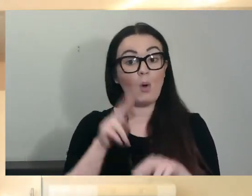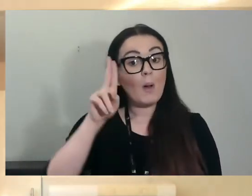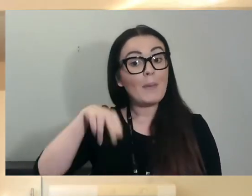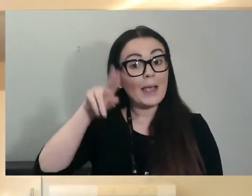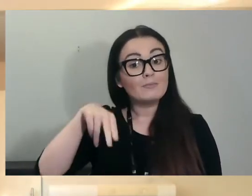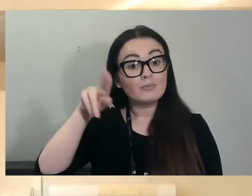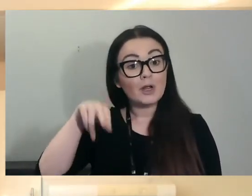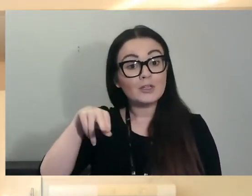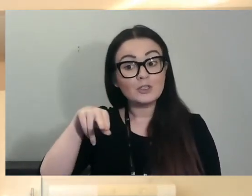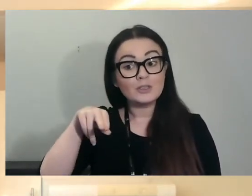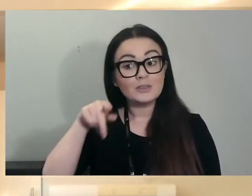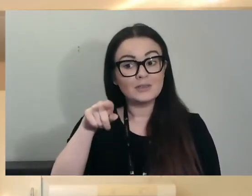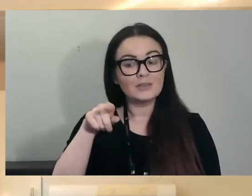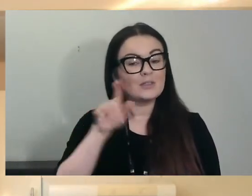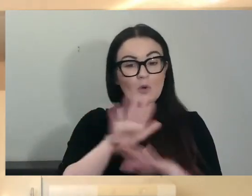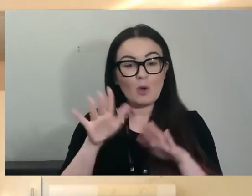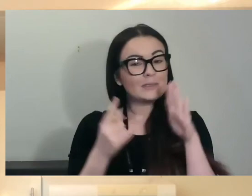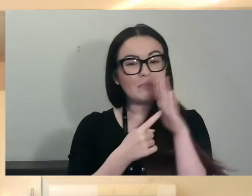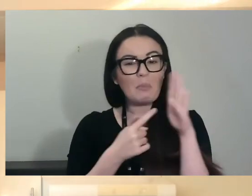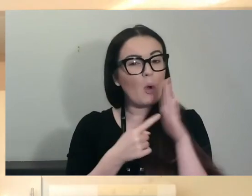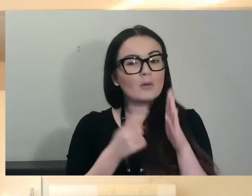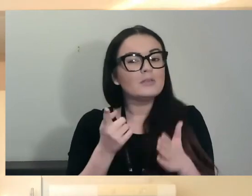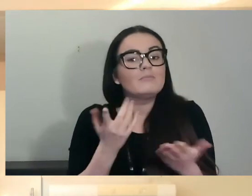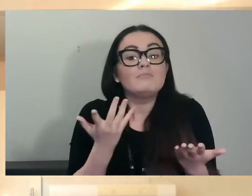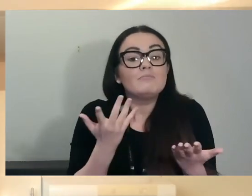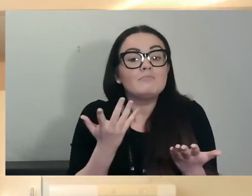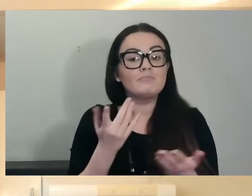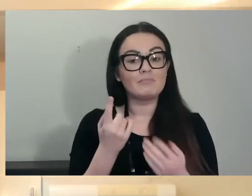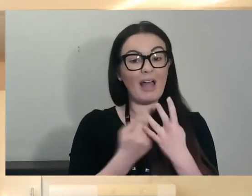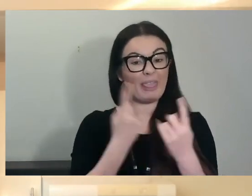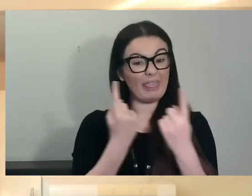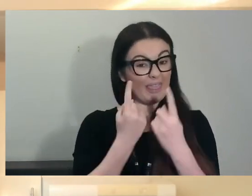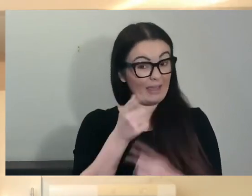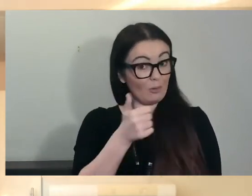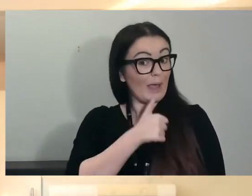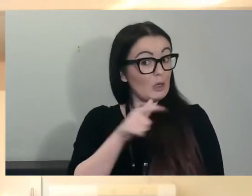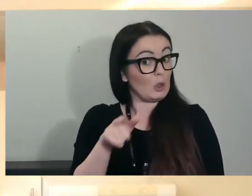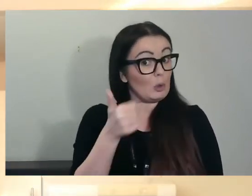some paint brushes, these aren't essential it's just another object that you can use